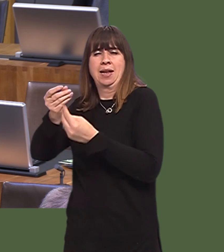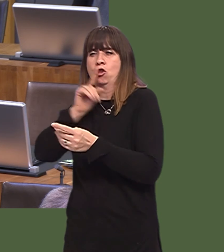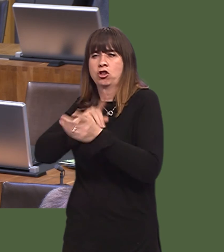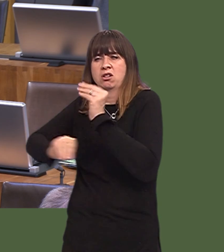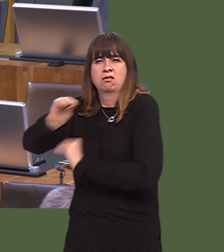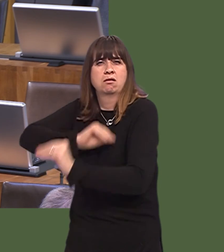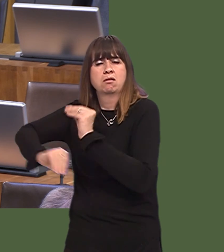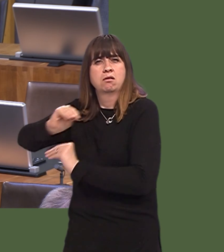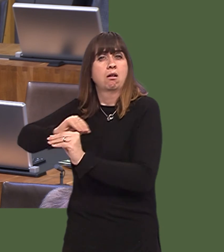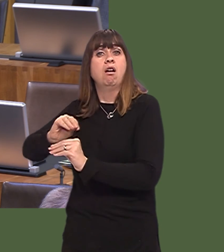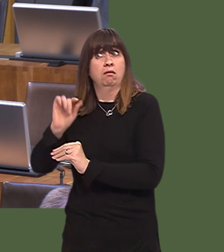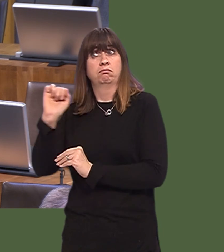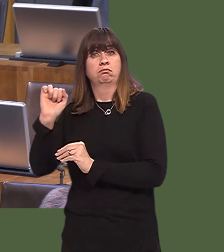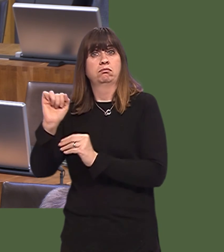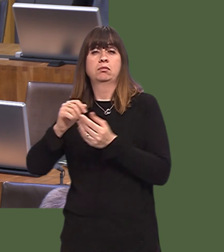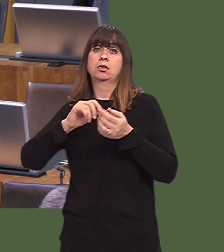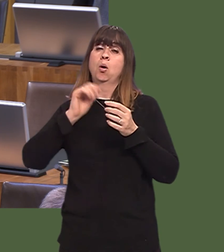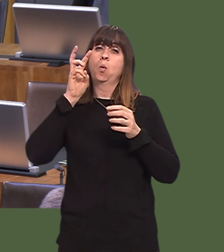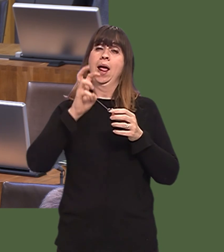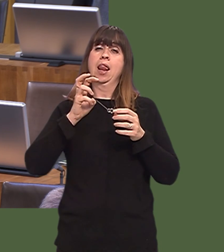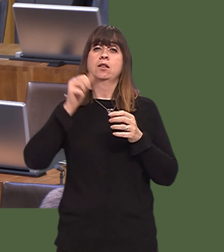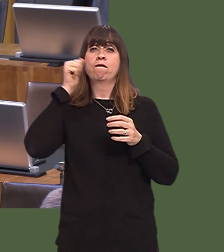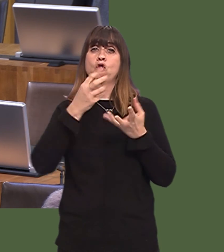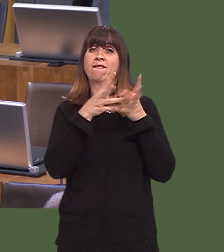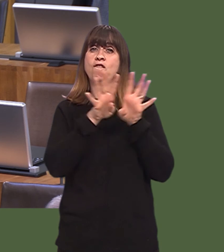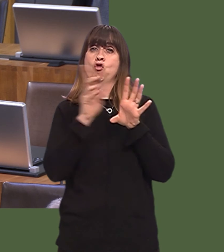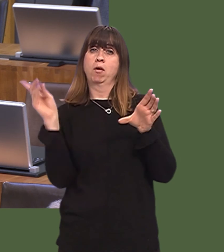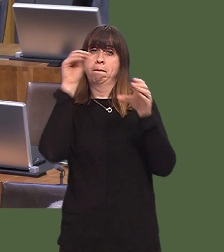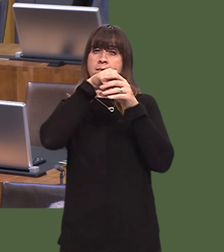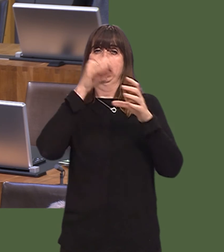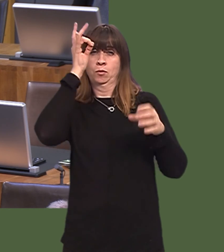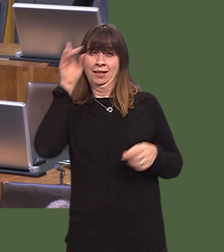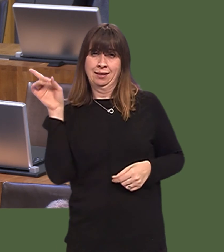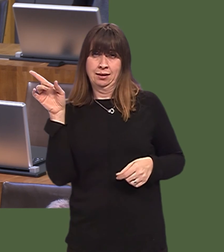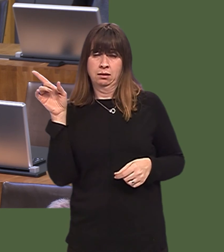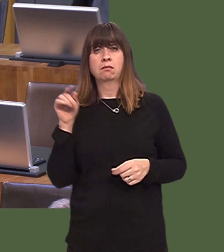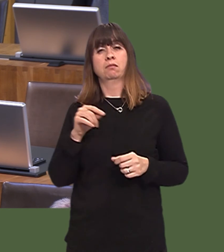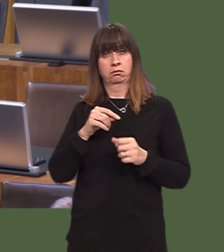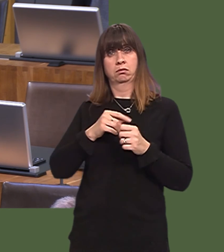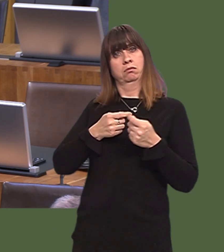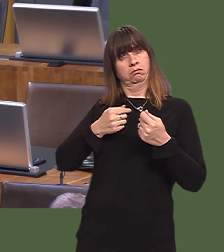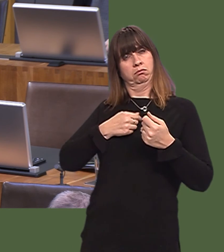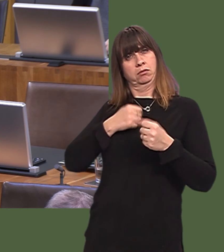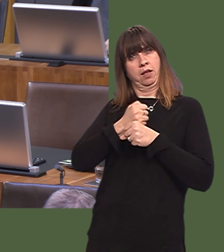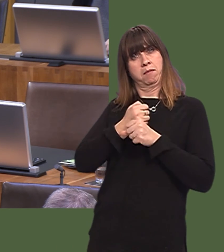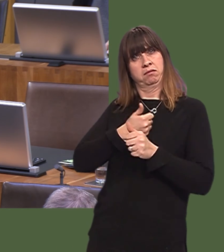Heís also a member of the organising committee for the Wales Fraud Forum. Itís also supported by administration staff.